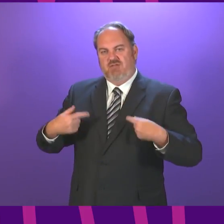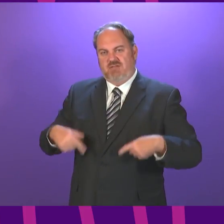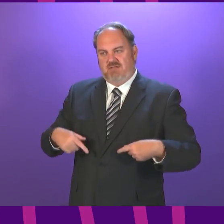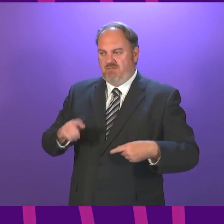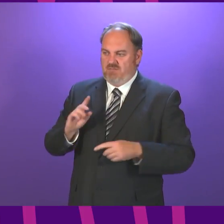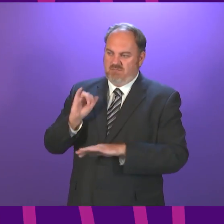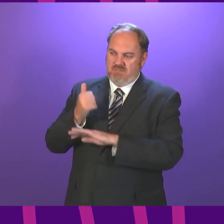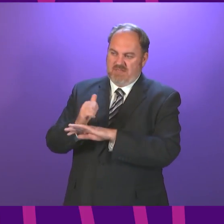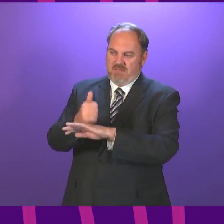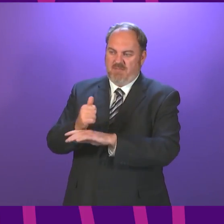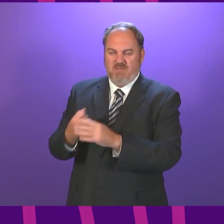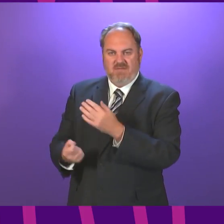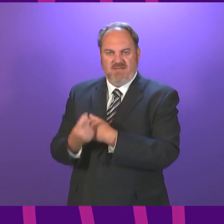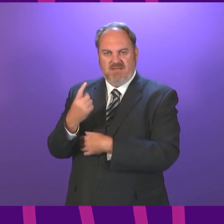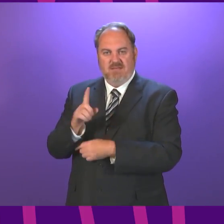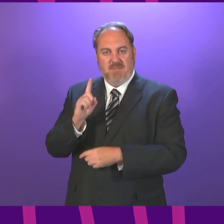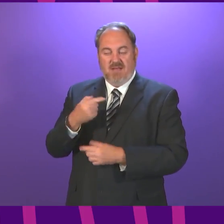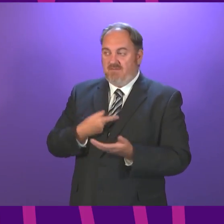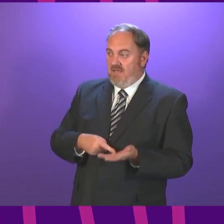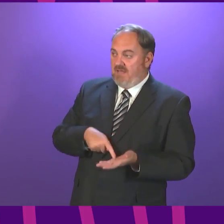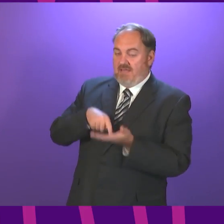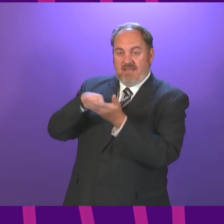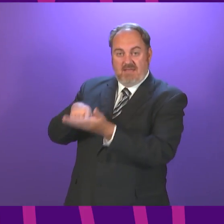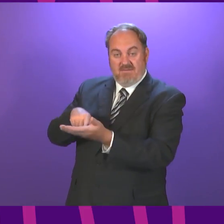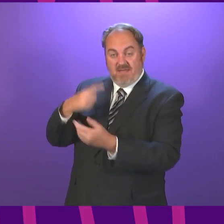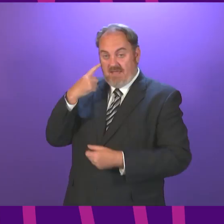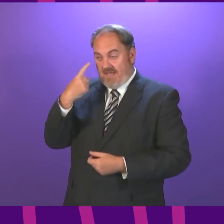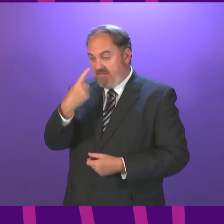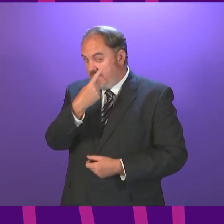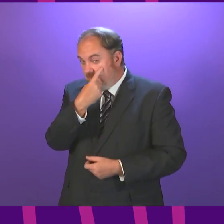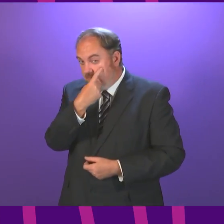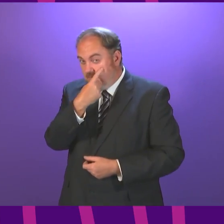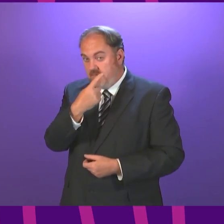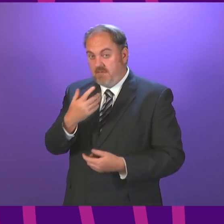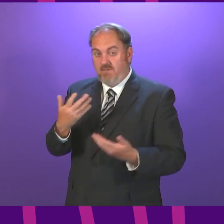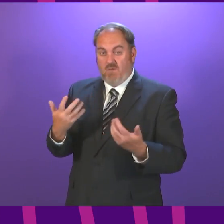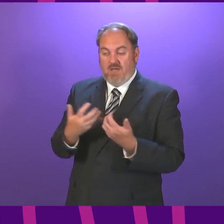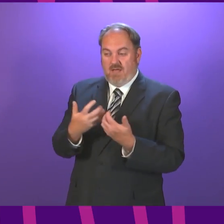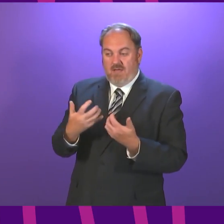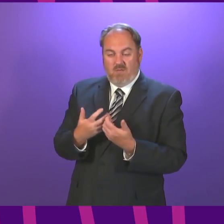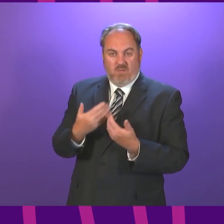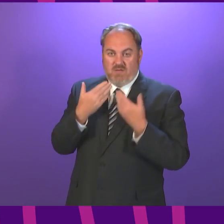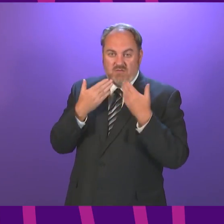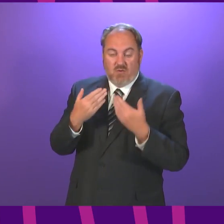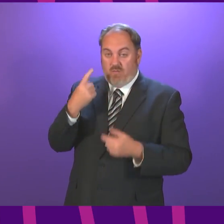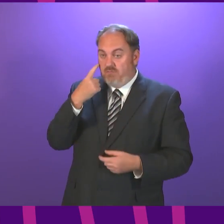me that, if I provide information and evidence on areas of particular need in Scotland, it